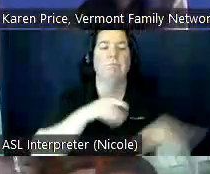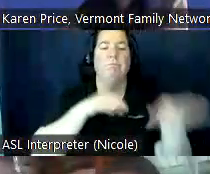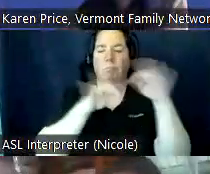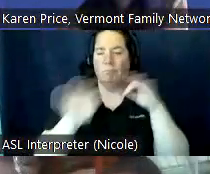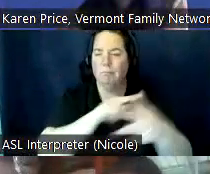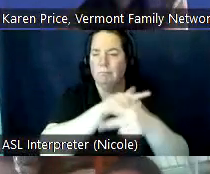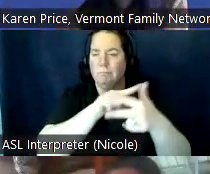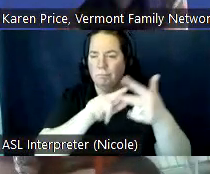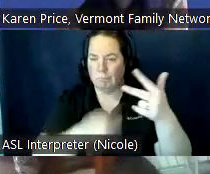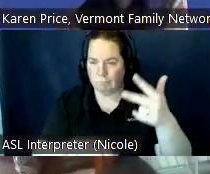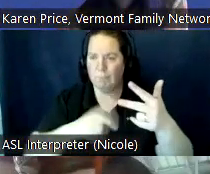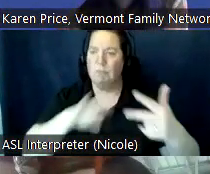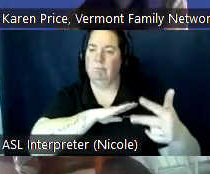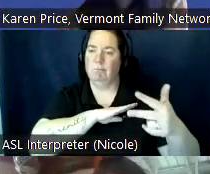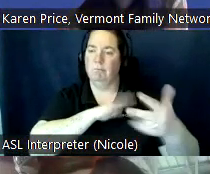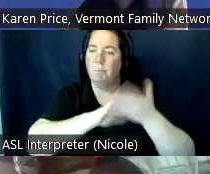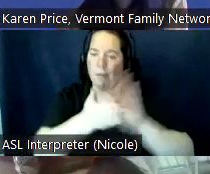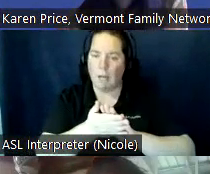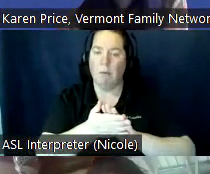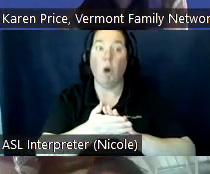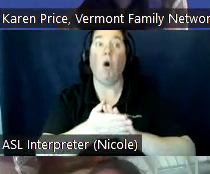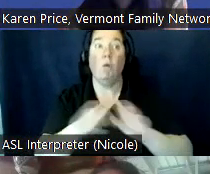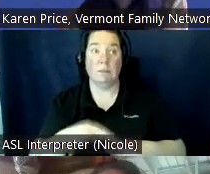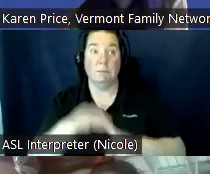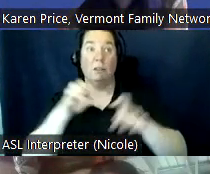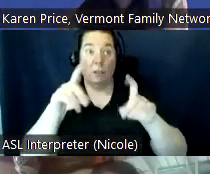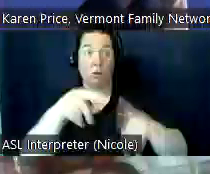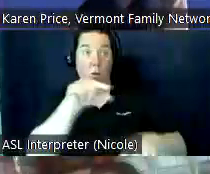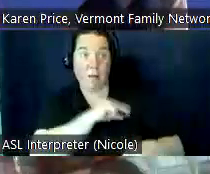a student has to meet to be eligible for special education services, from the stance of the rule